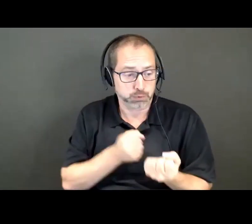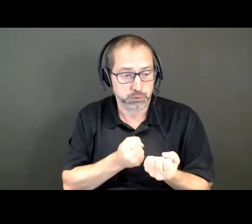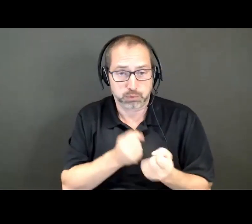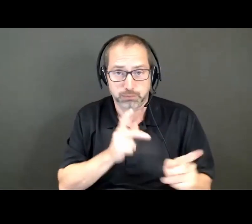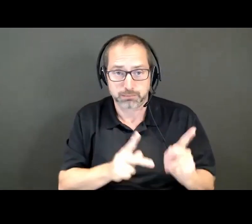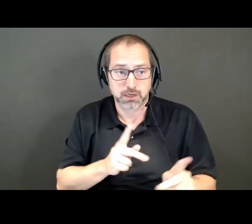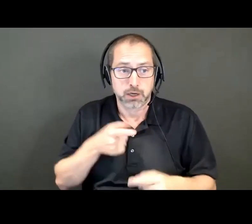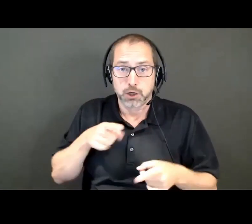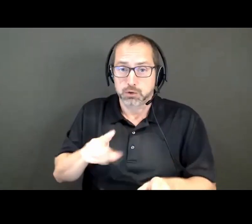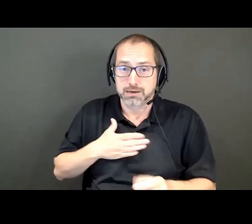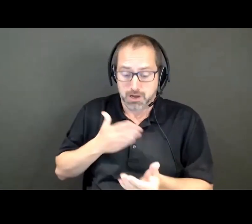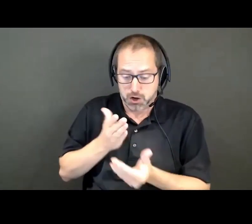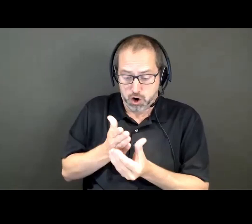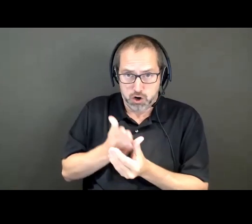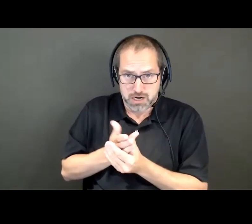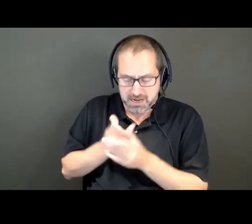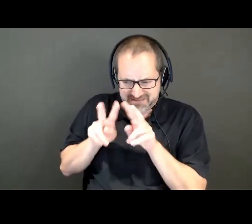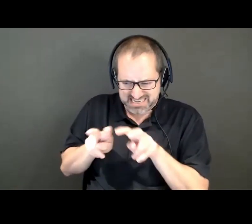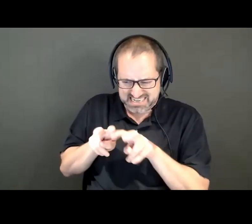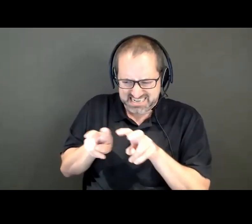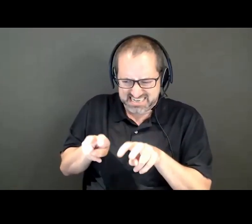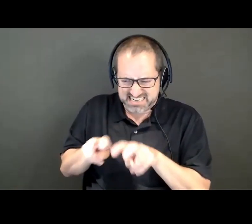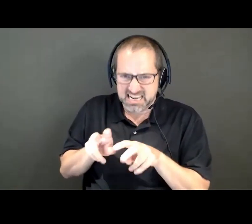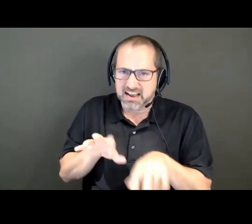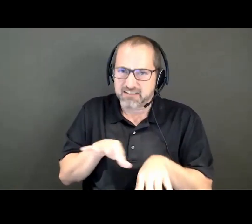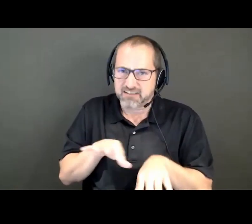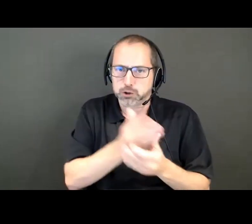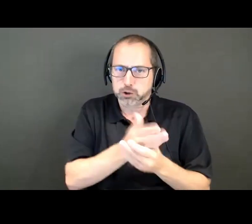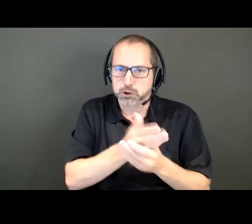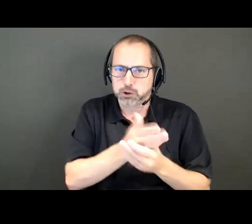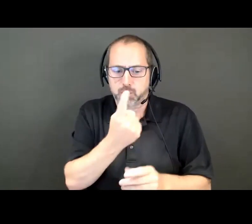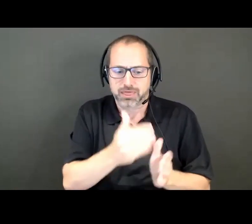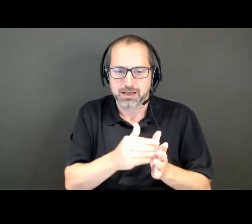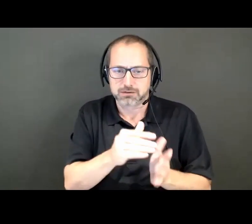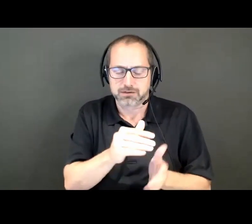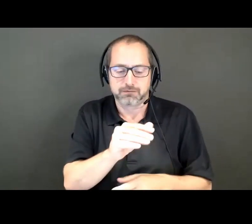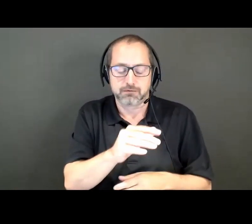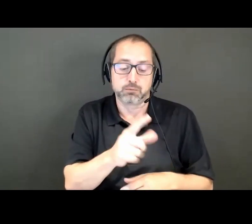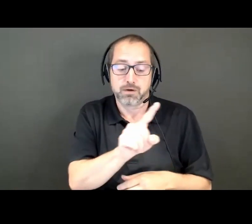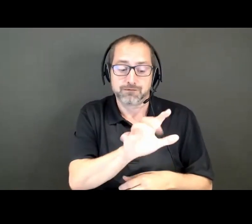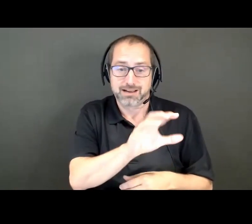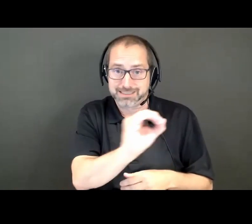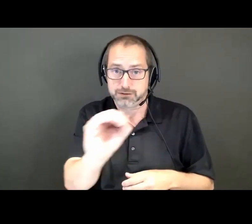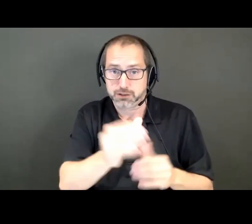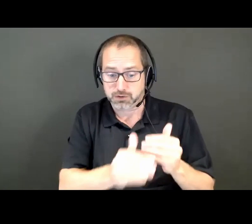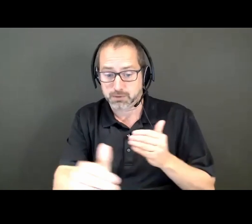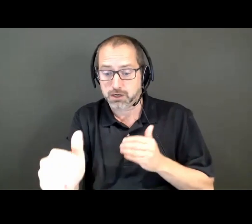excavation, historical documents from 1500 upwards shows that European traders, as they were called